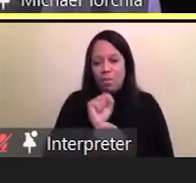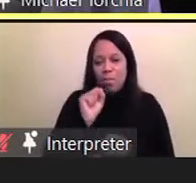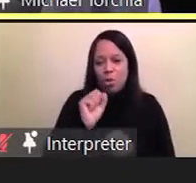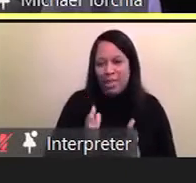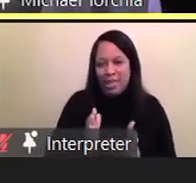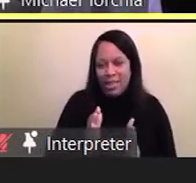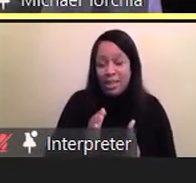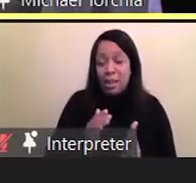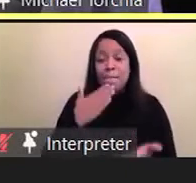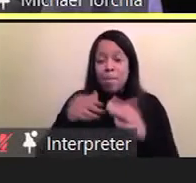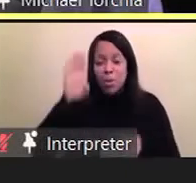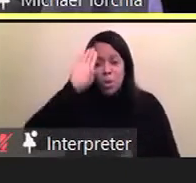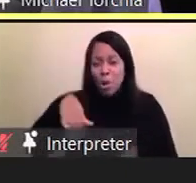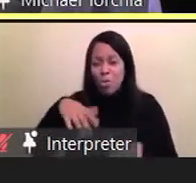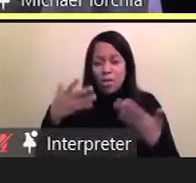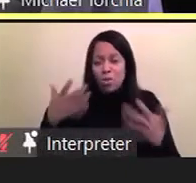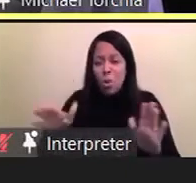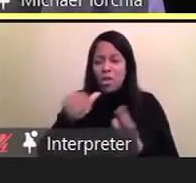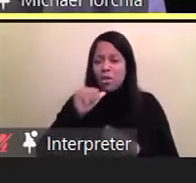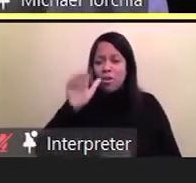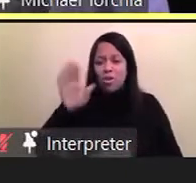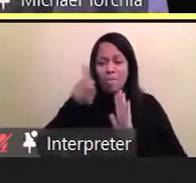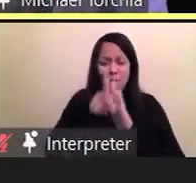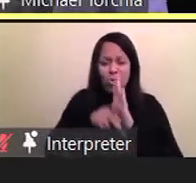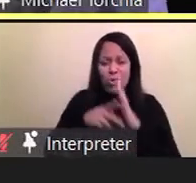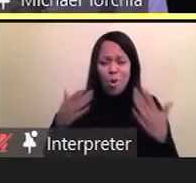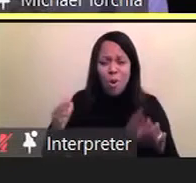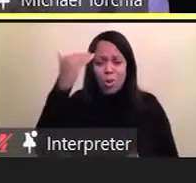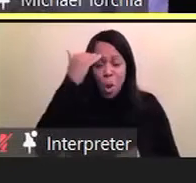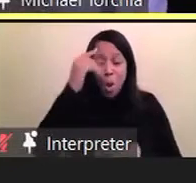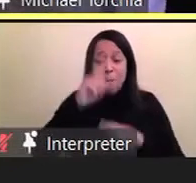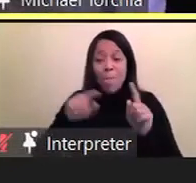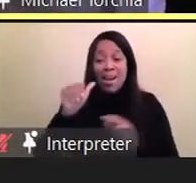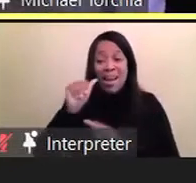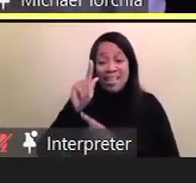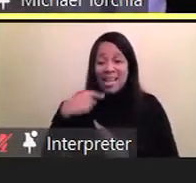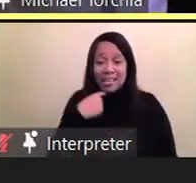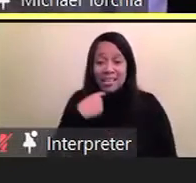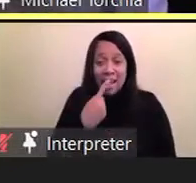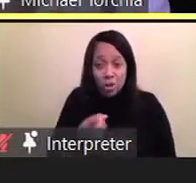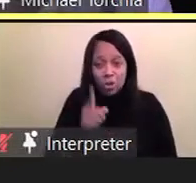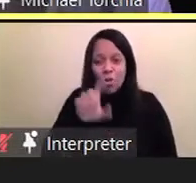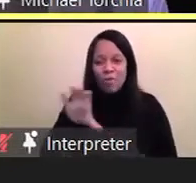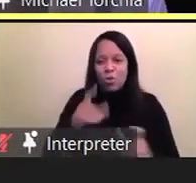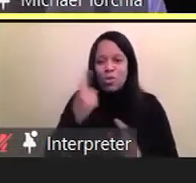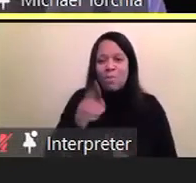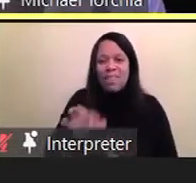The ADA would say, we know it's not your policy. We're telling you, you need to do something special for someone who has a disability.